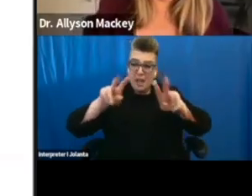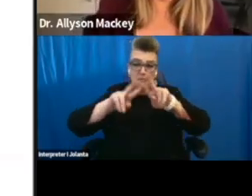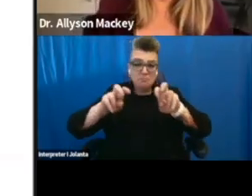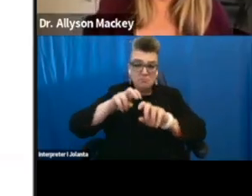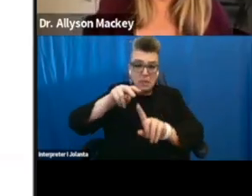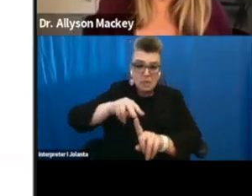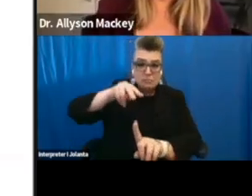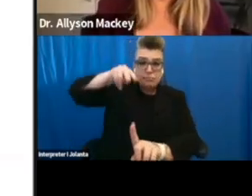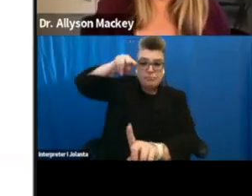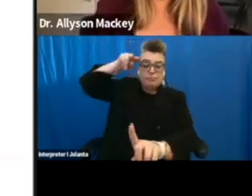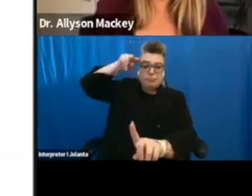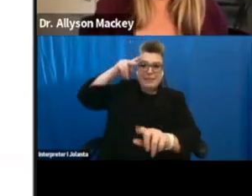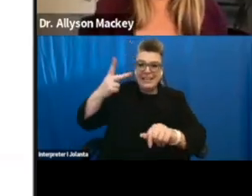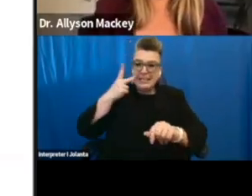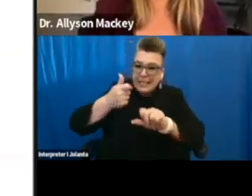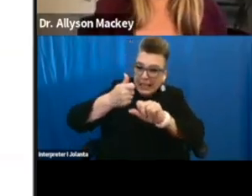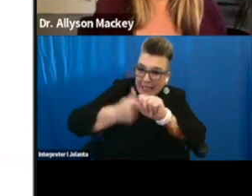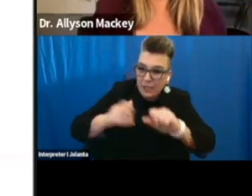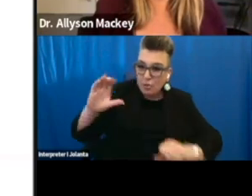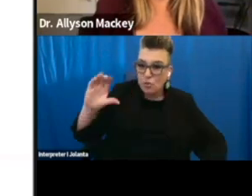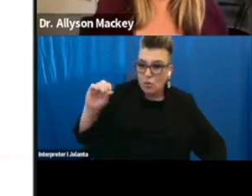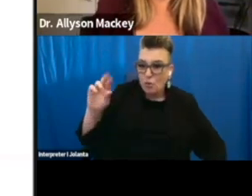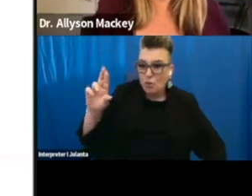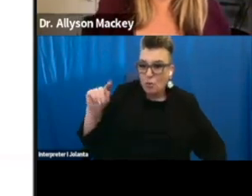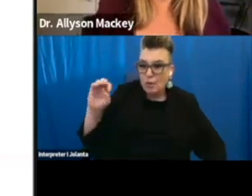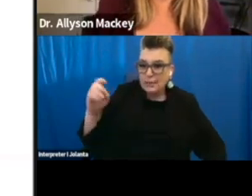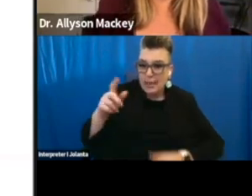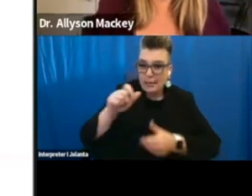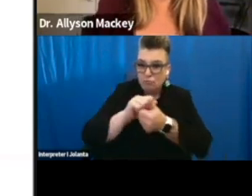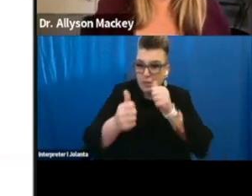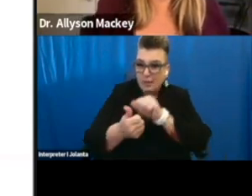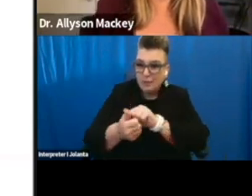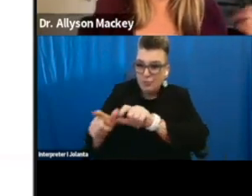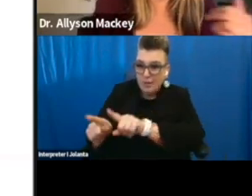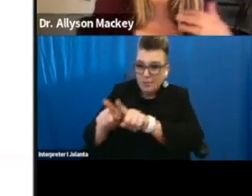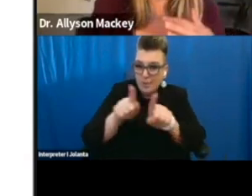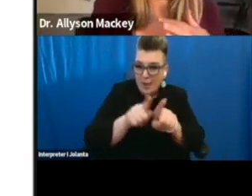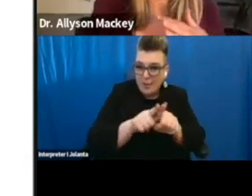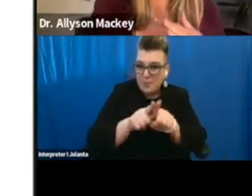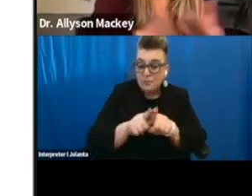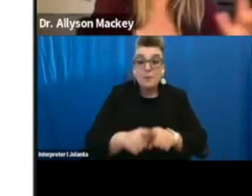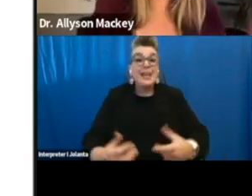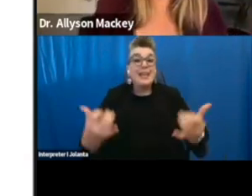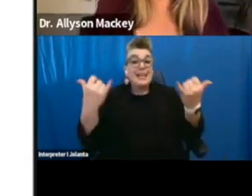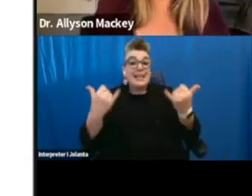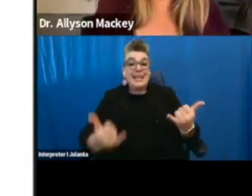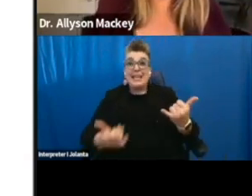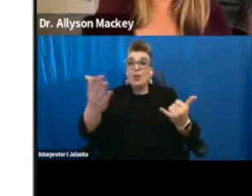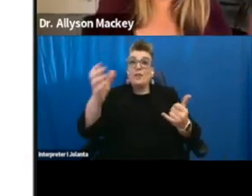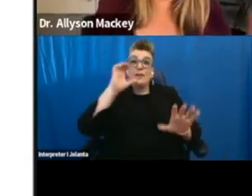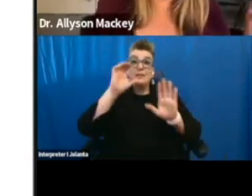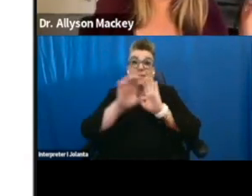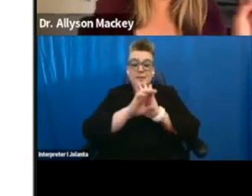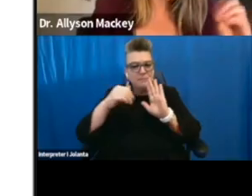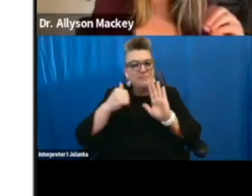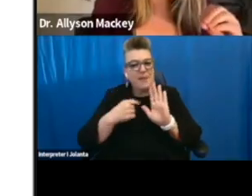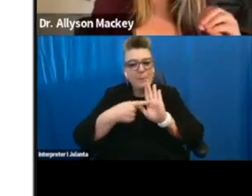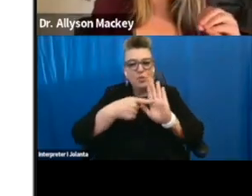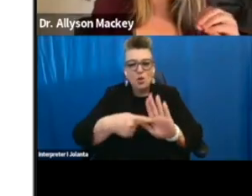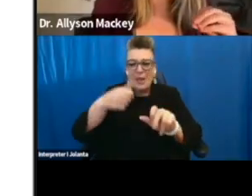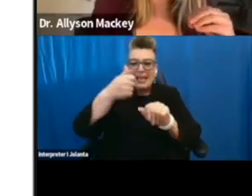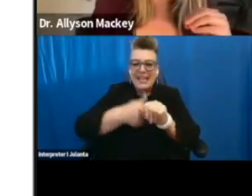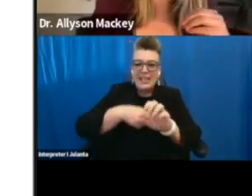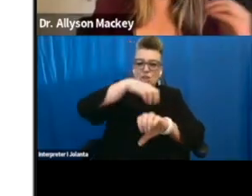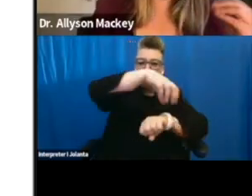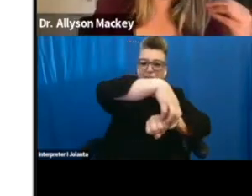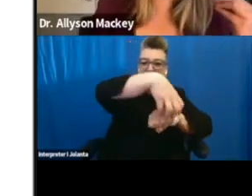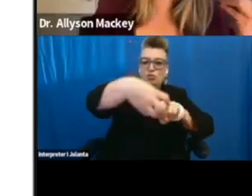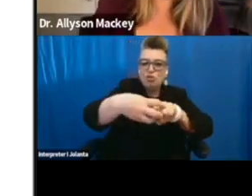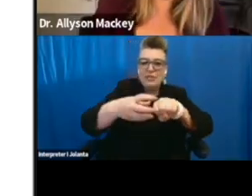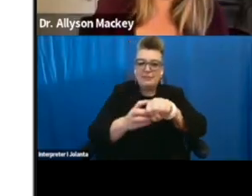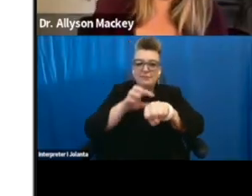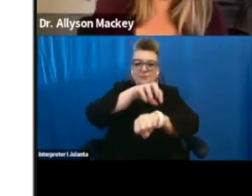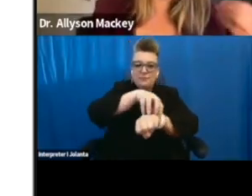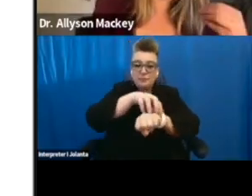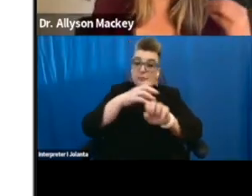cortex here I'm showing um all of the brain regions that show um many changes